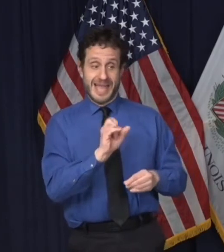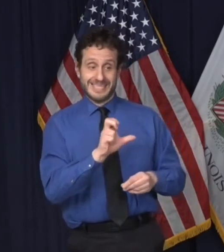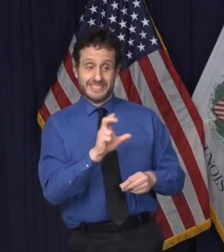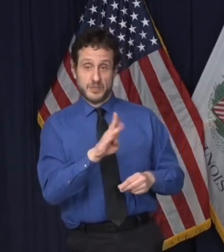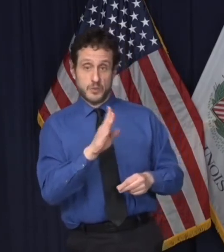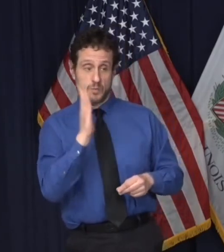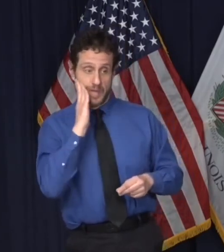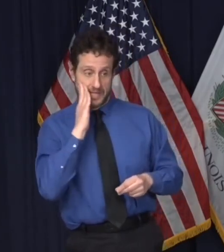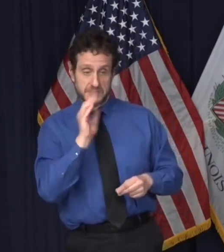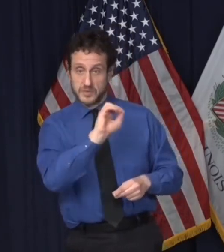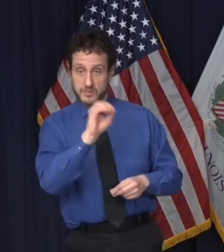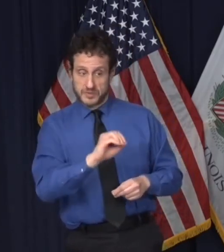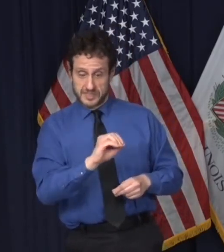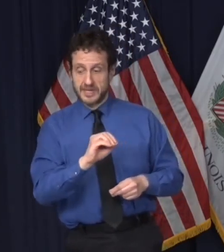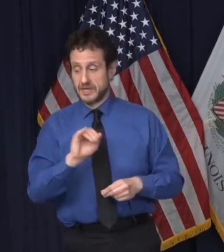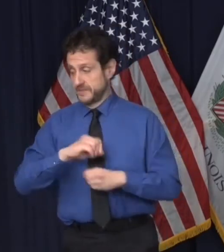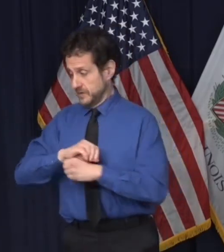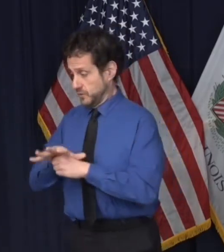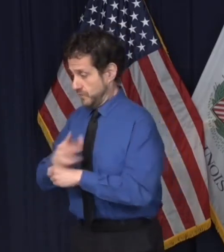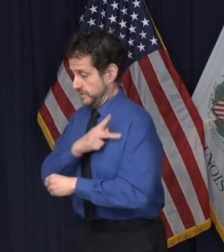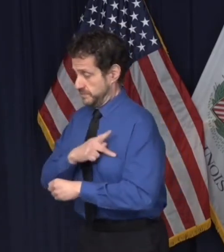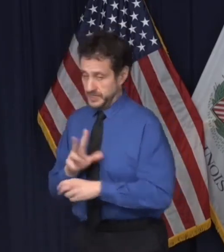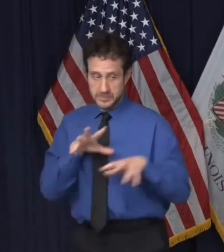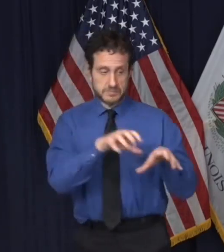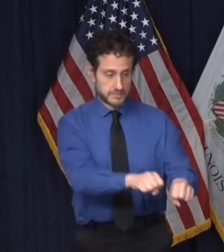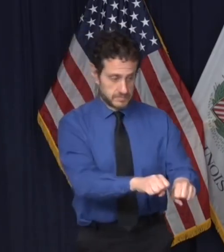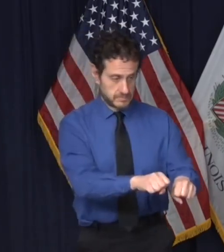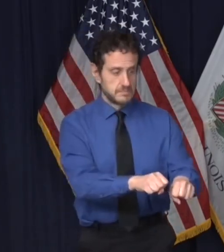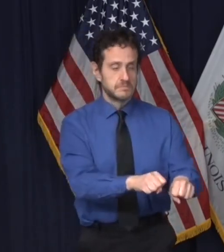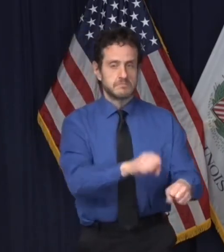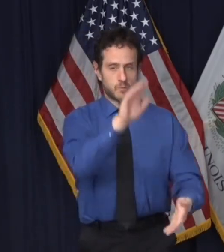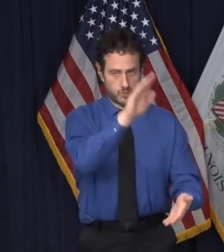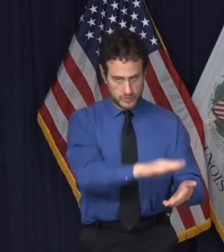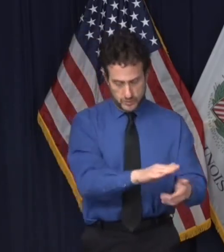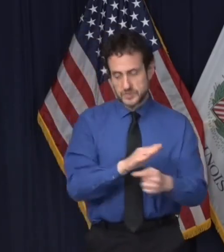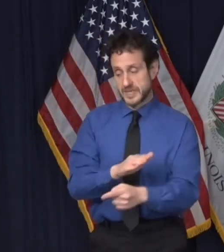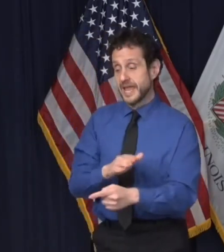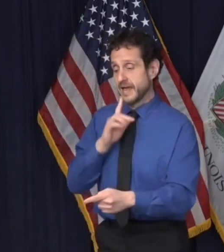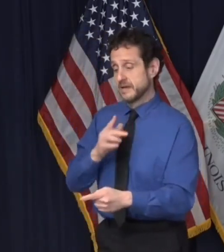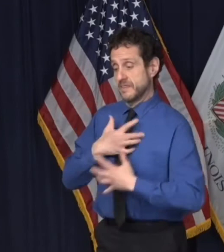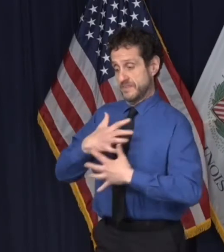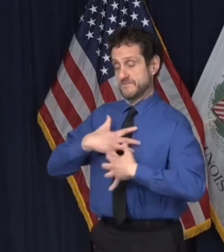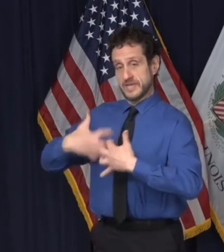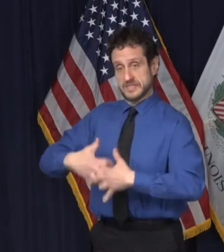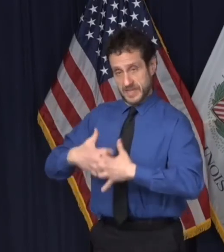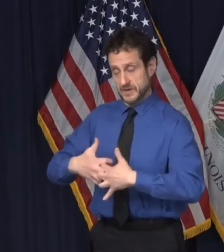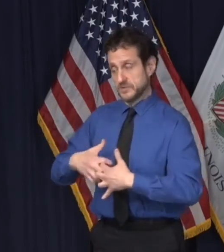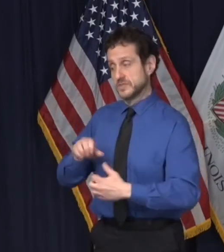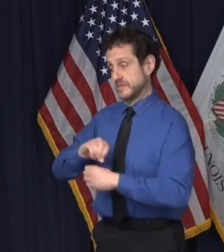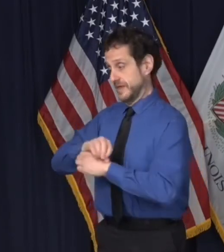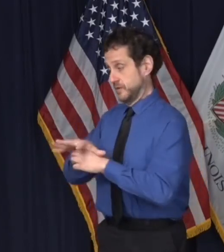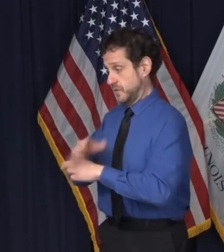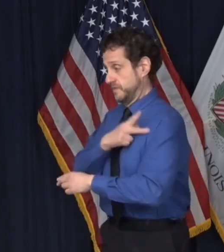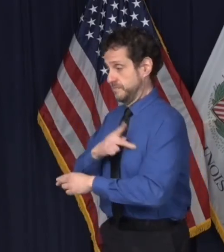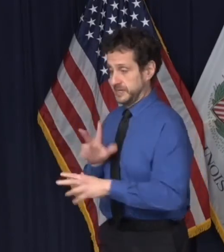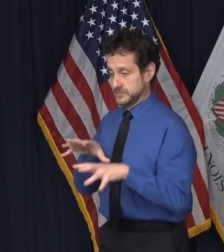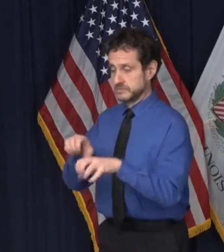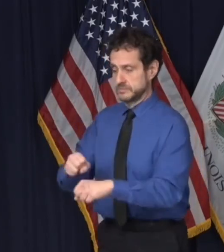ICU BEDS OCCUPIED BY COVID PATIENTS AND A DECLINING NUMBER OF VENTILATORS OCCUPIED BY COVID PATIENTS.